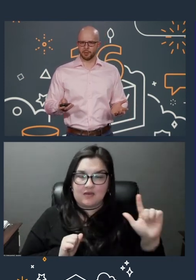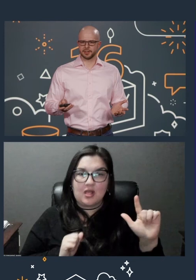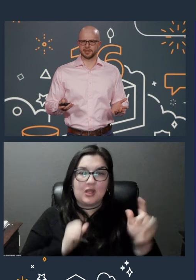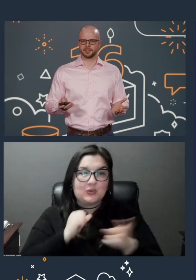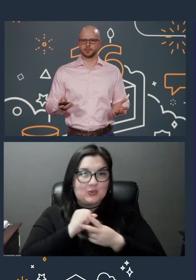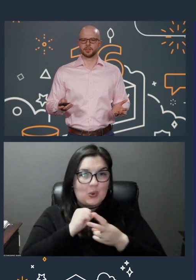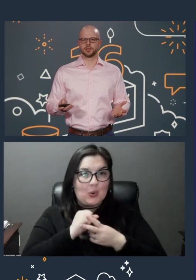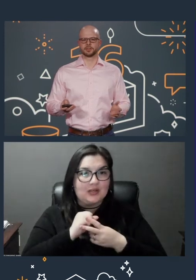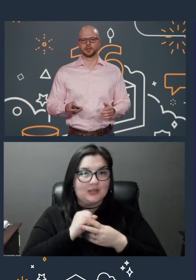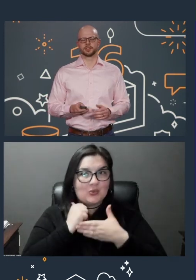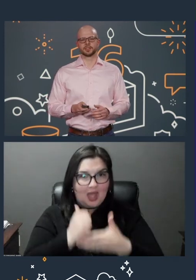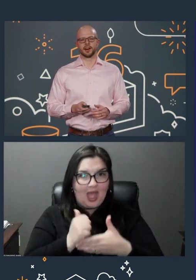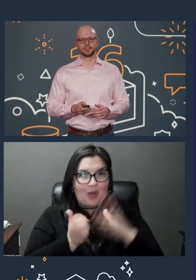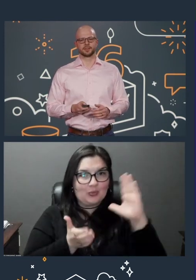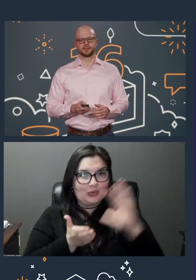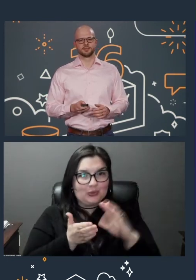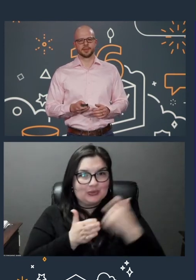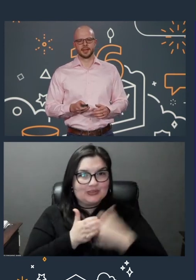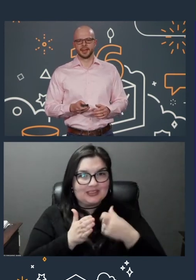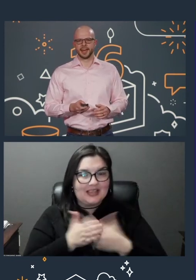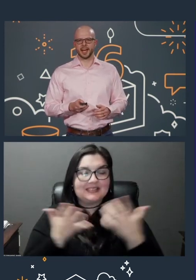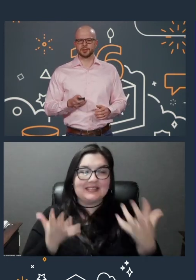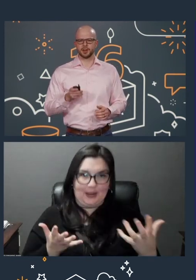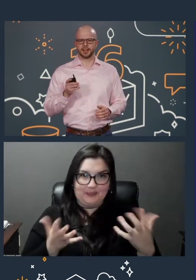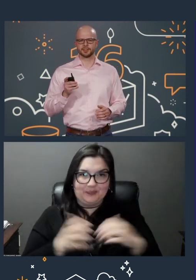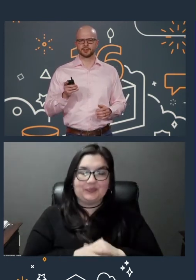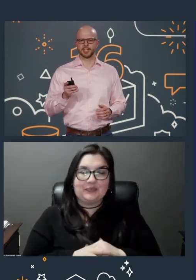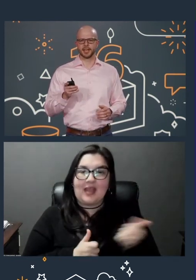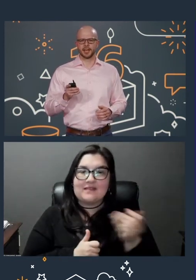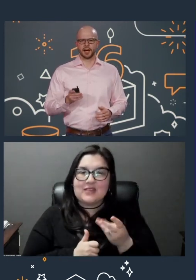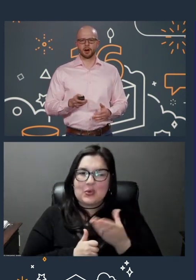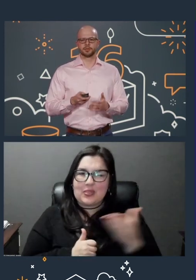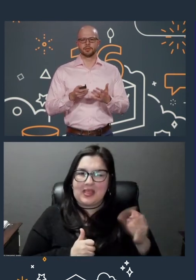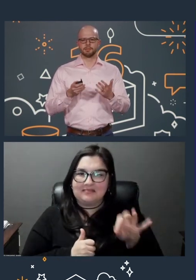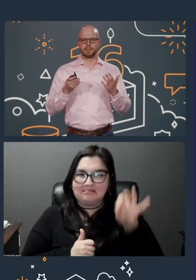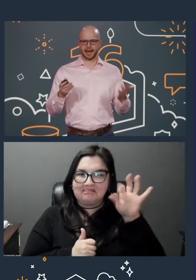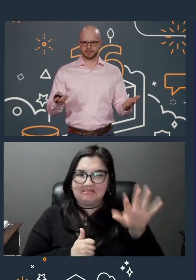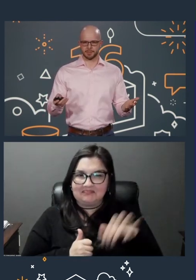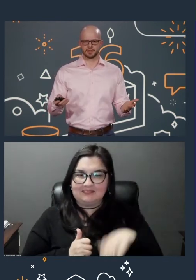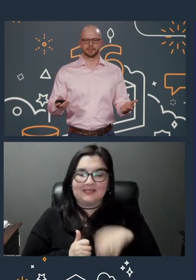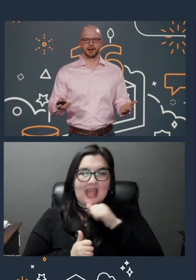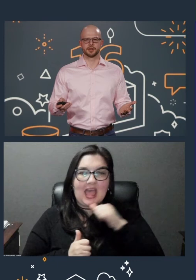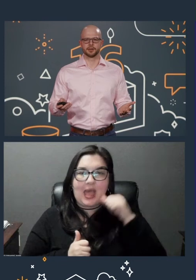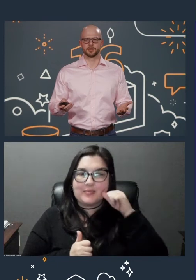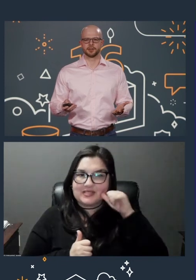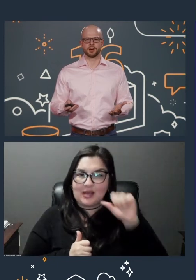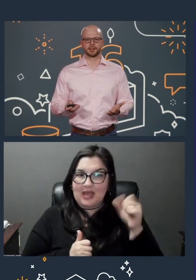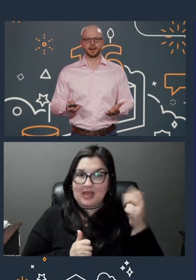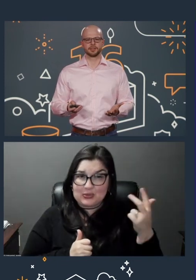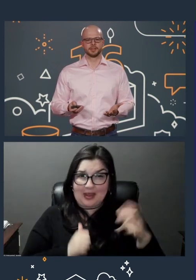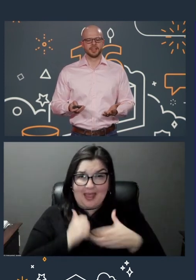I want to leave you with these closing thoughts. Amazon S3 helps maximize the value of your archives.